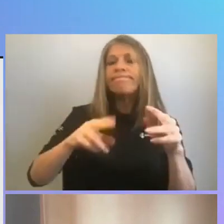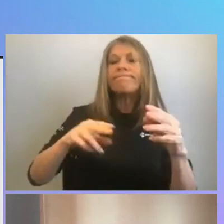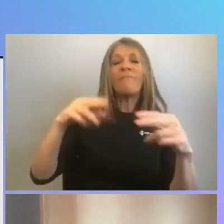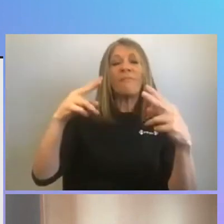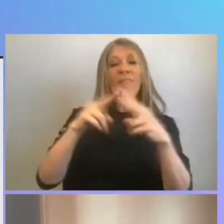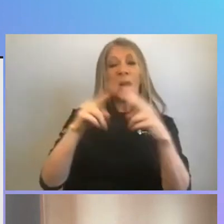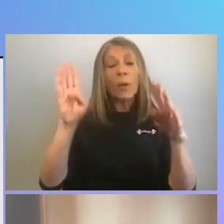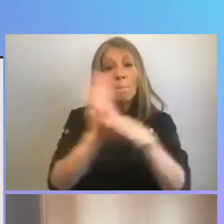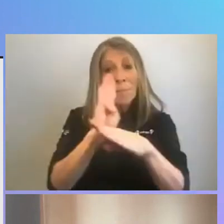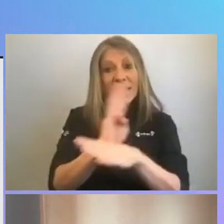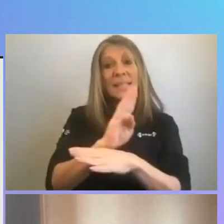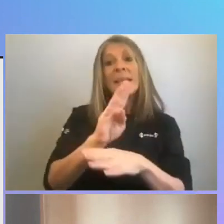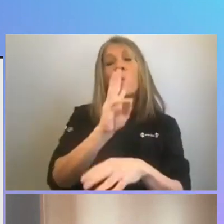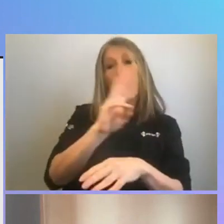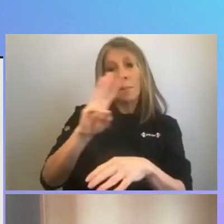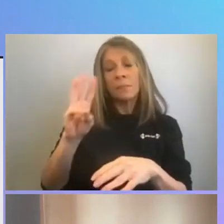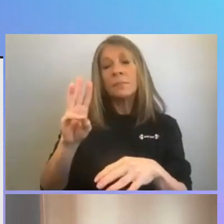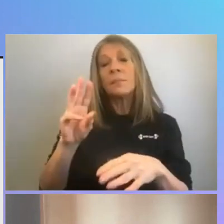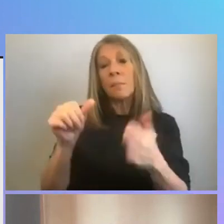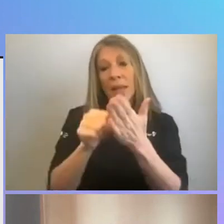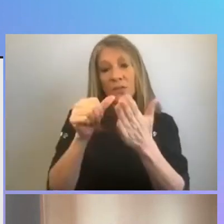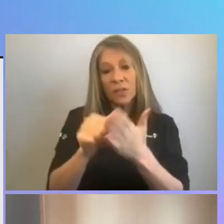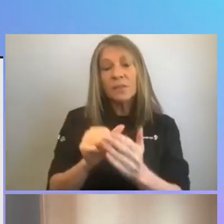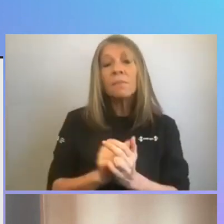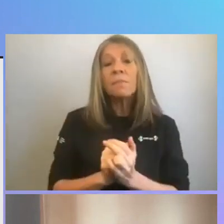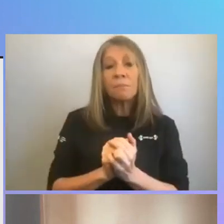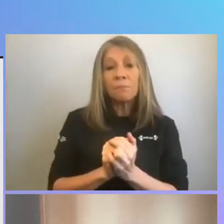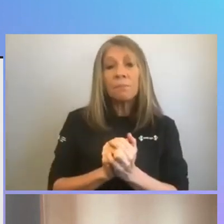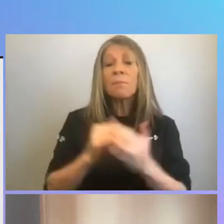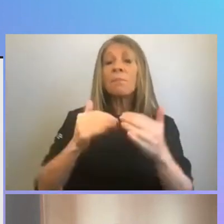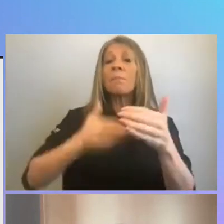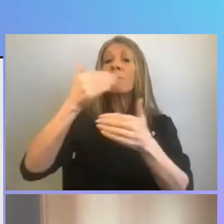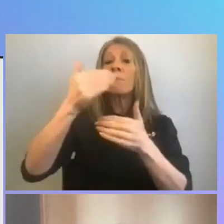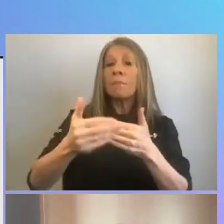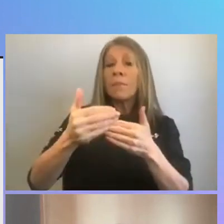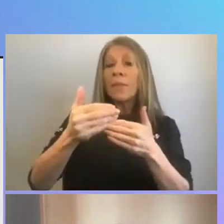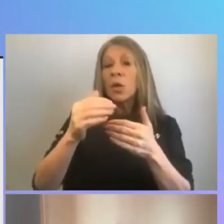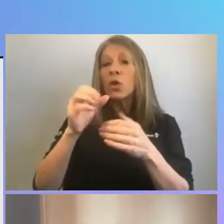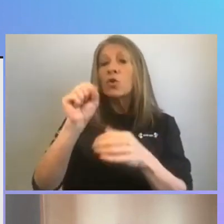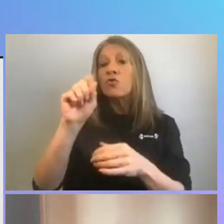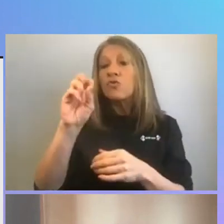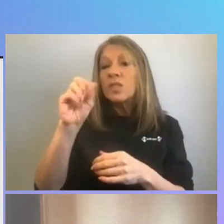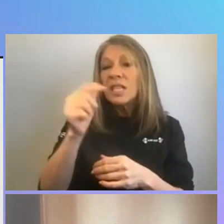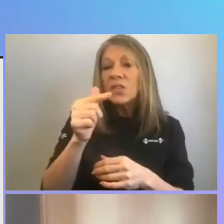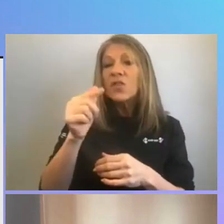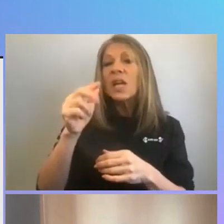multiple sites. Next, we focus on the strategic remediation. So